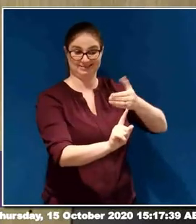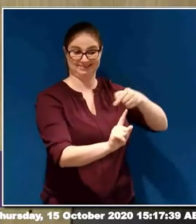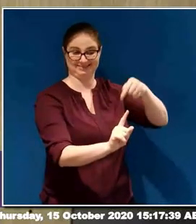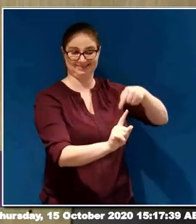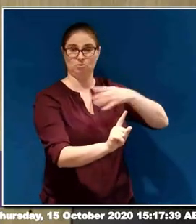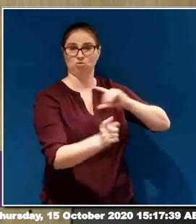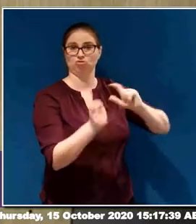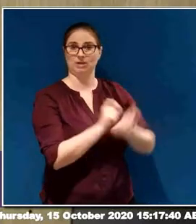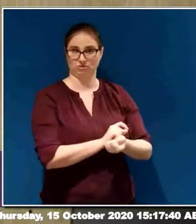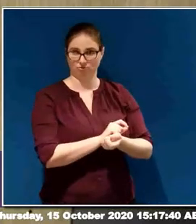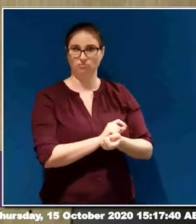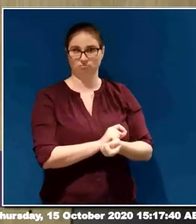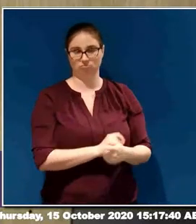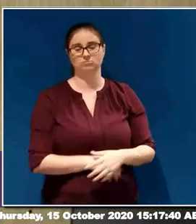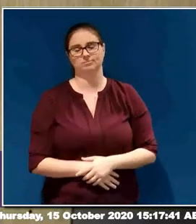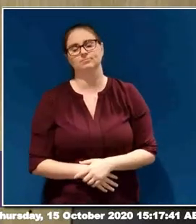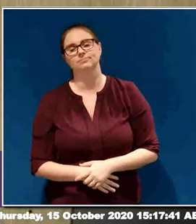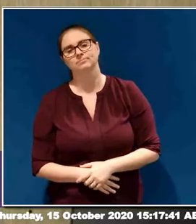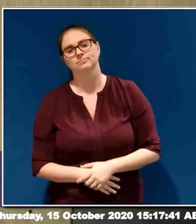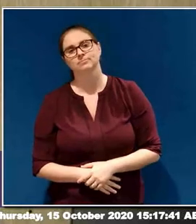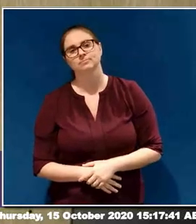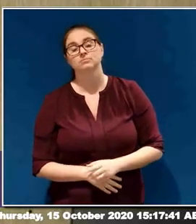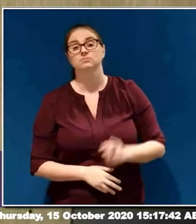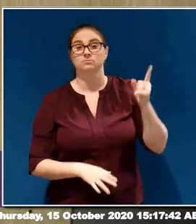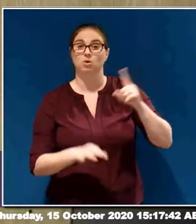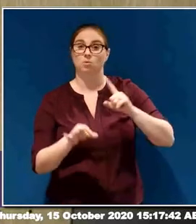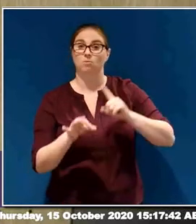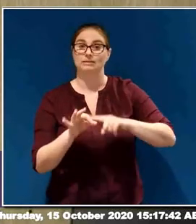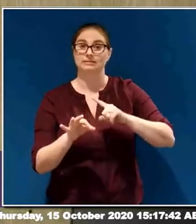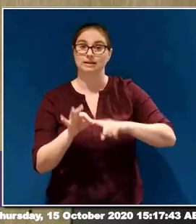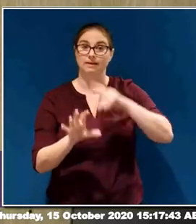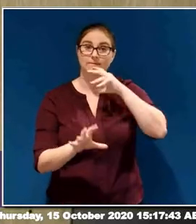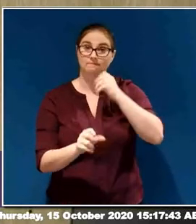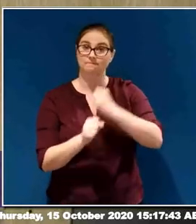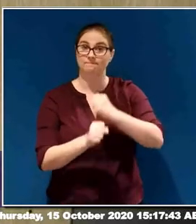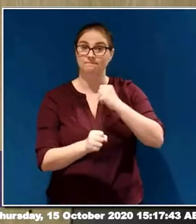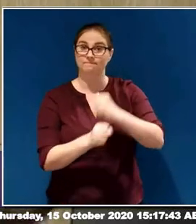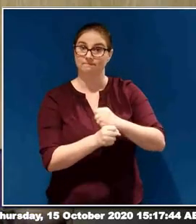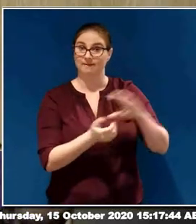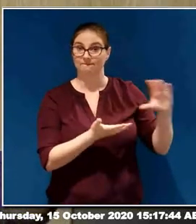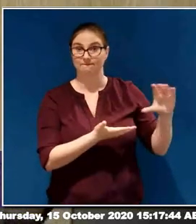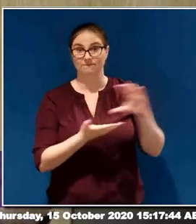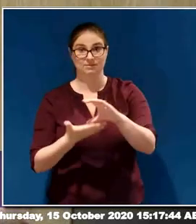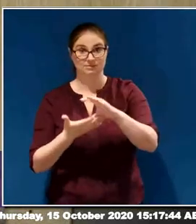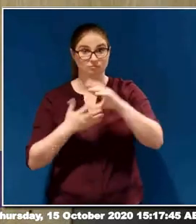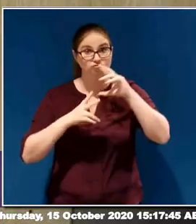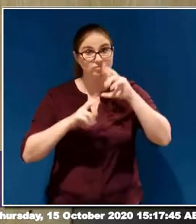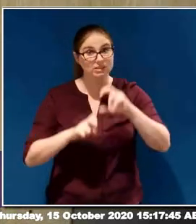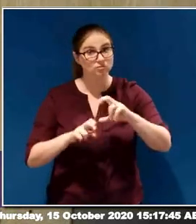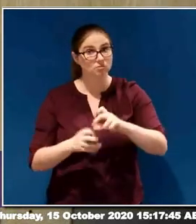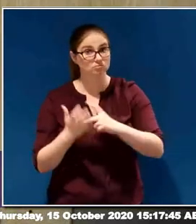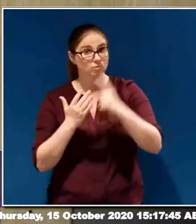Government and it involved talking - we surveyed 1,000 students from Year 7